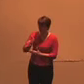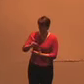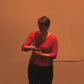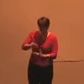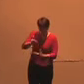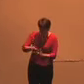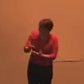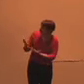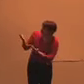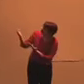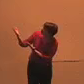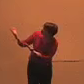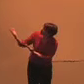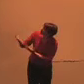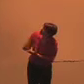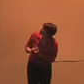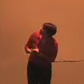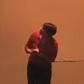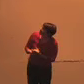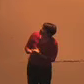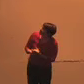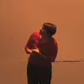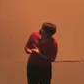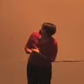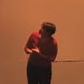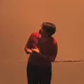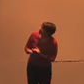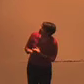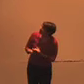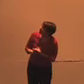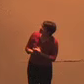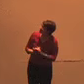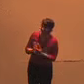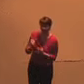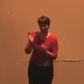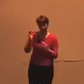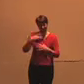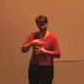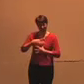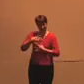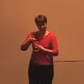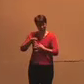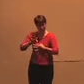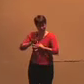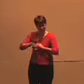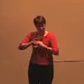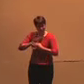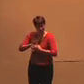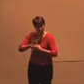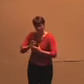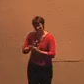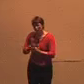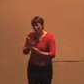Too much straight relationships between garden, outside and inside.